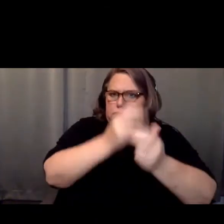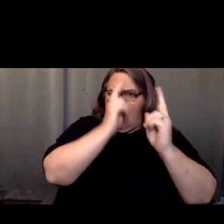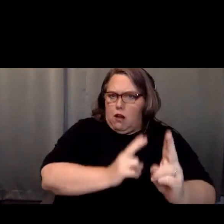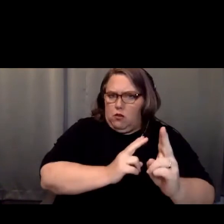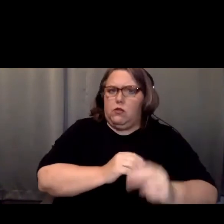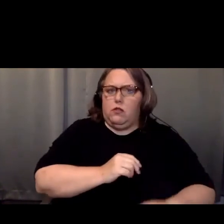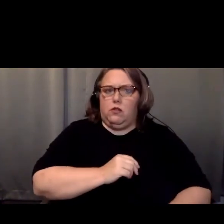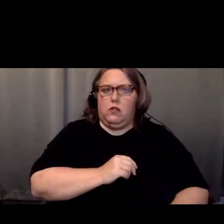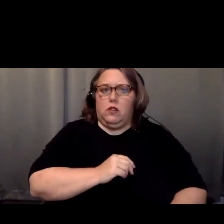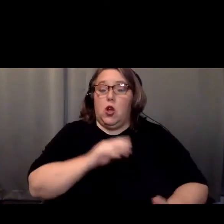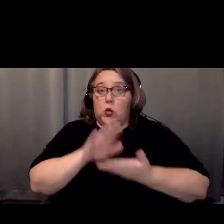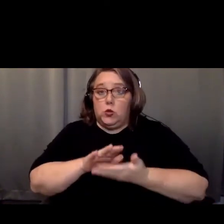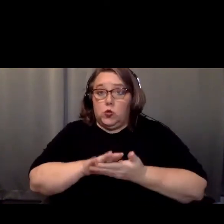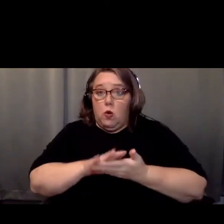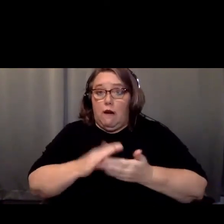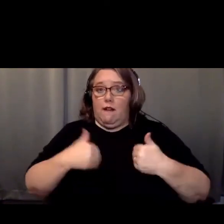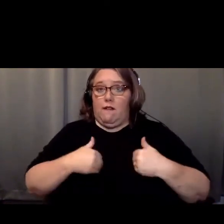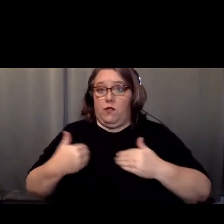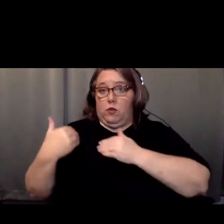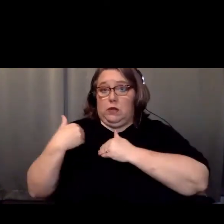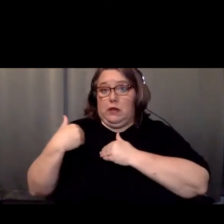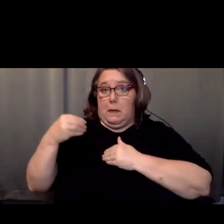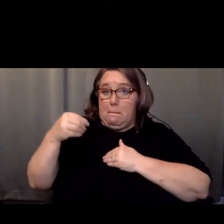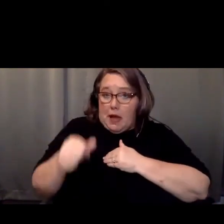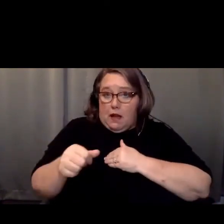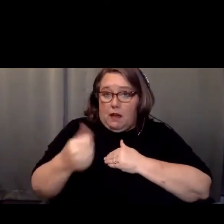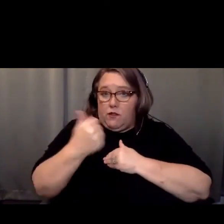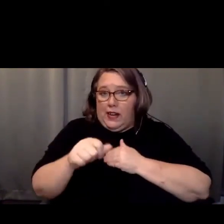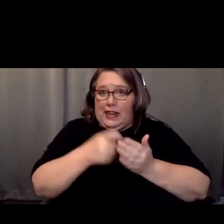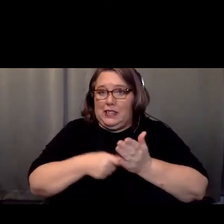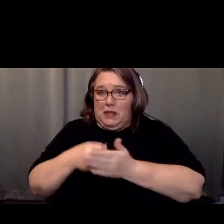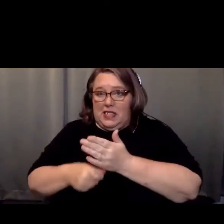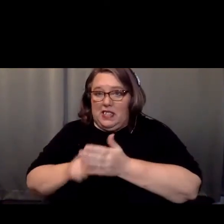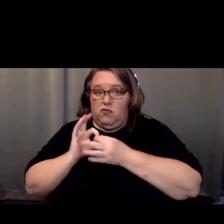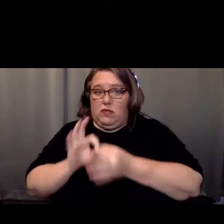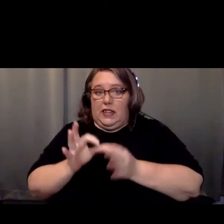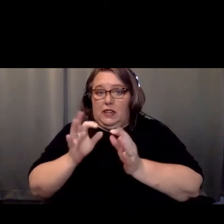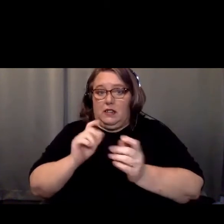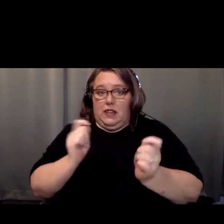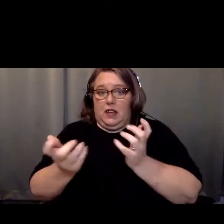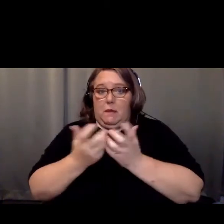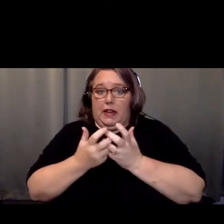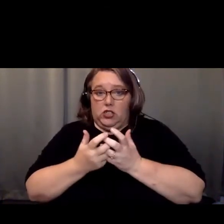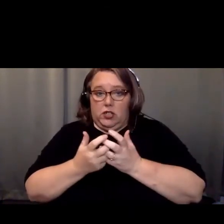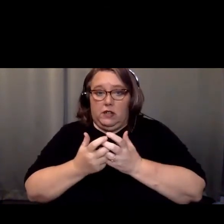also has a responsibility to pay for any expenses related to the accommodation, for example,